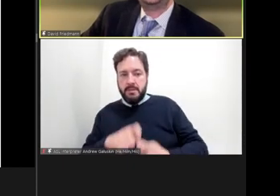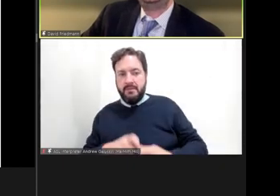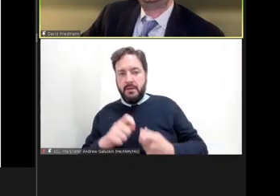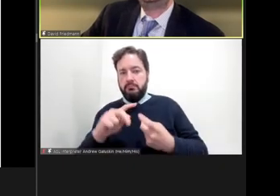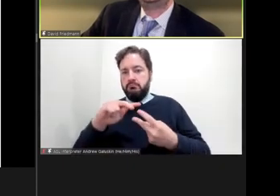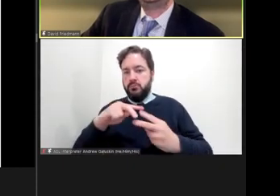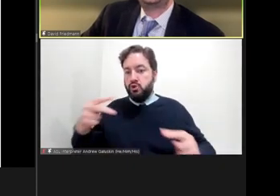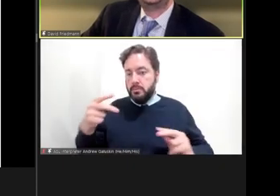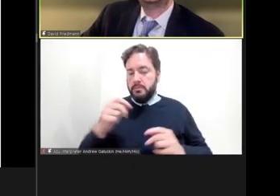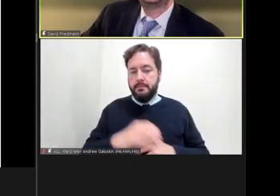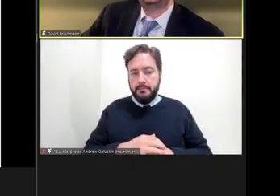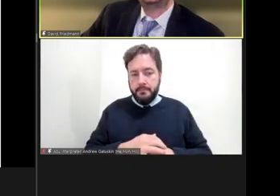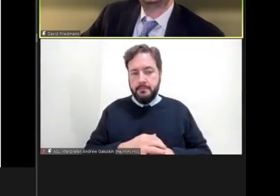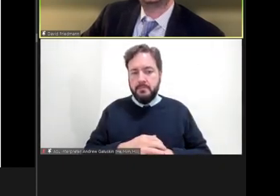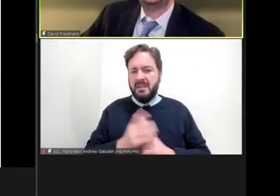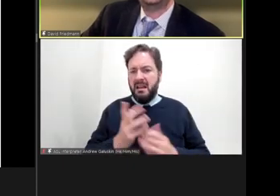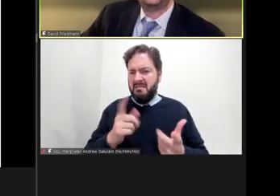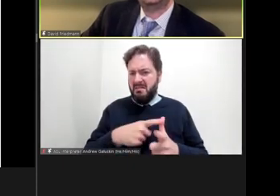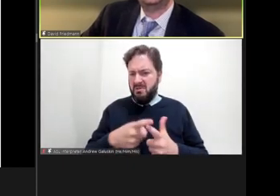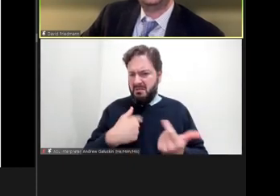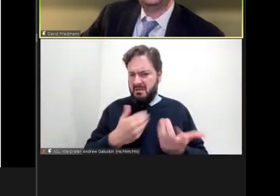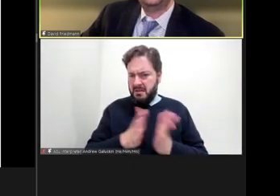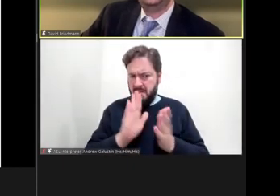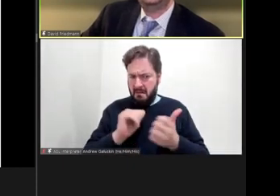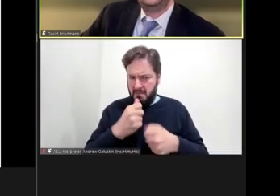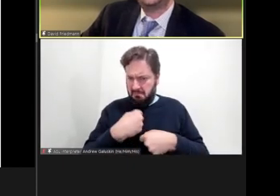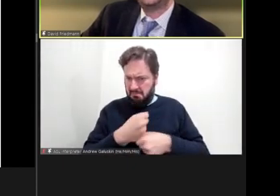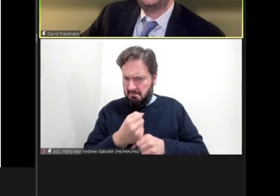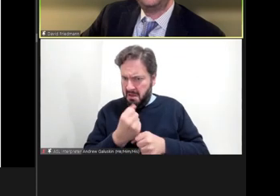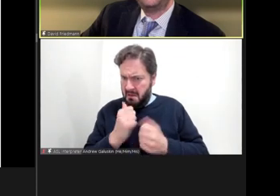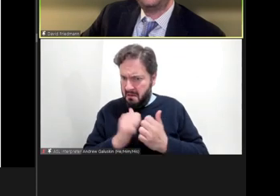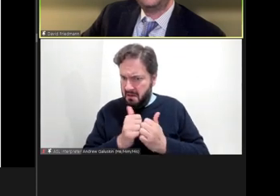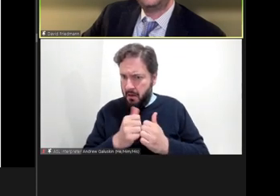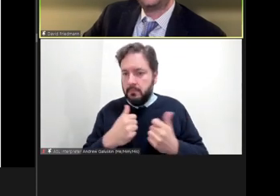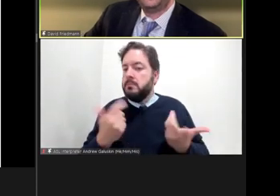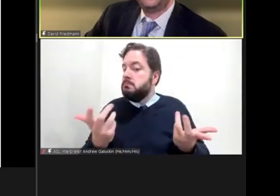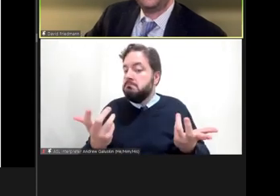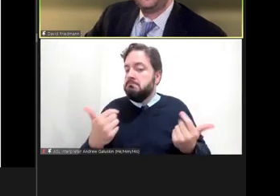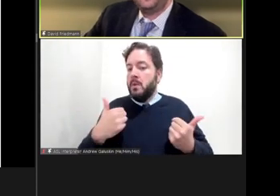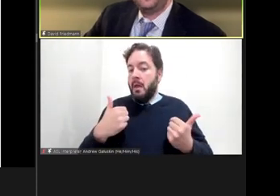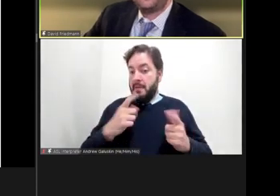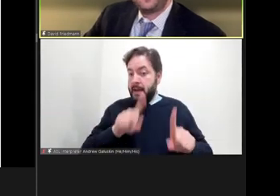And you might ask how this has turned out. And the answer is: We don't know. It's really early in the